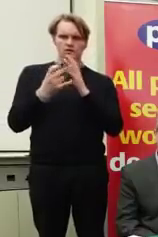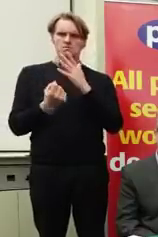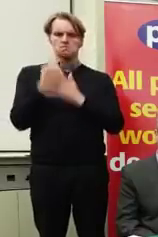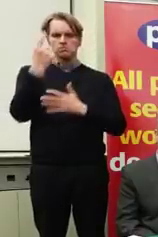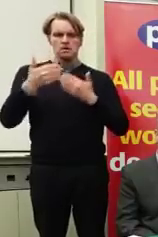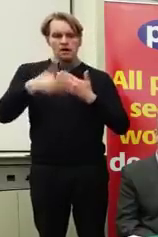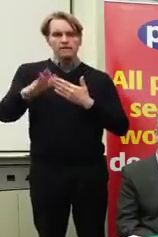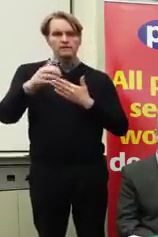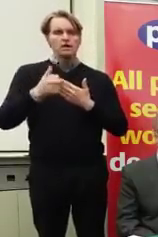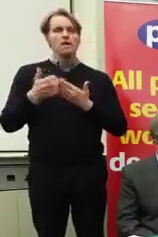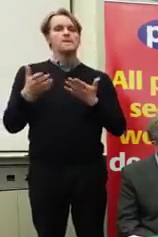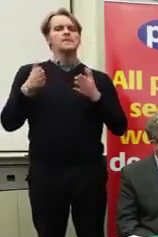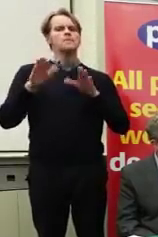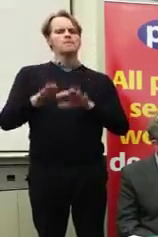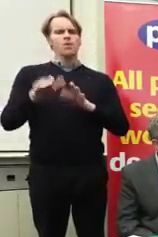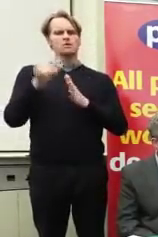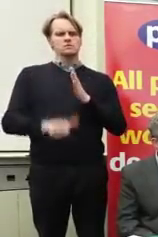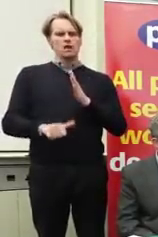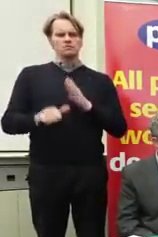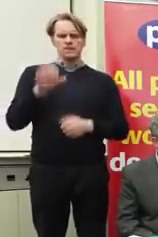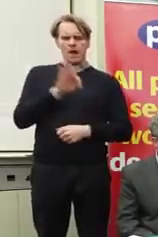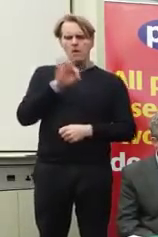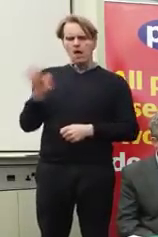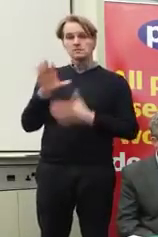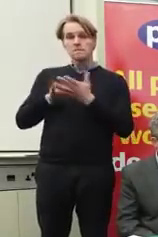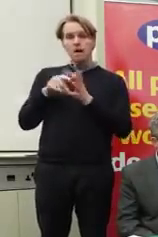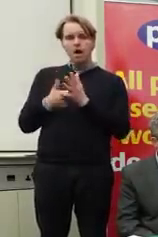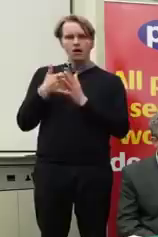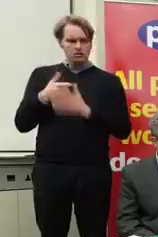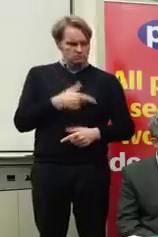start I just wanted to ask Mark - Mark is there an update on pay and the Civil